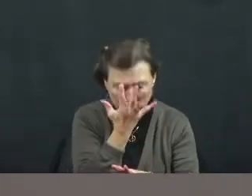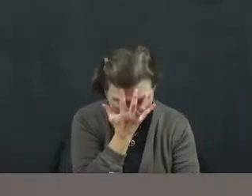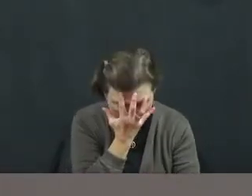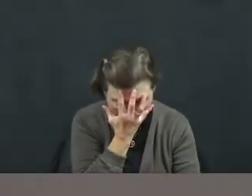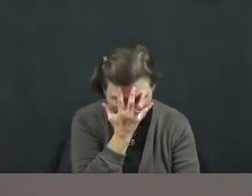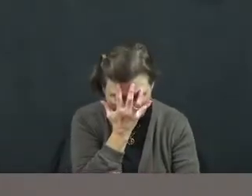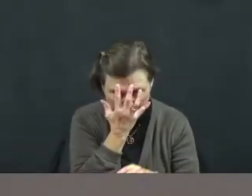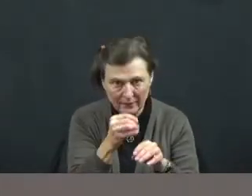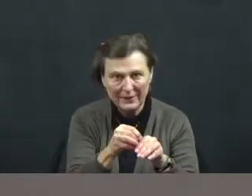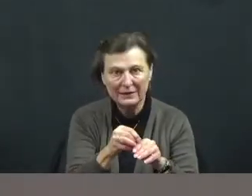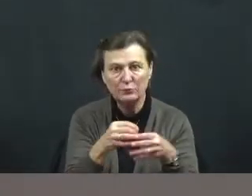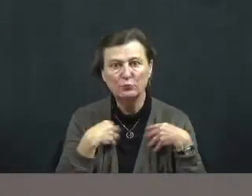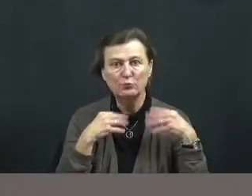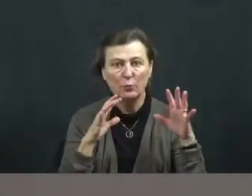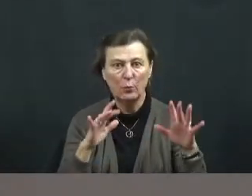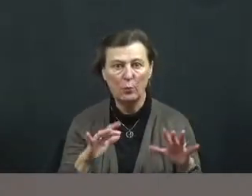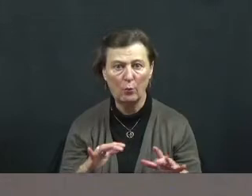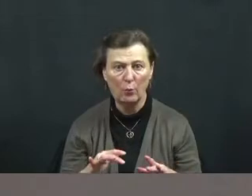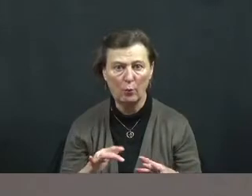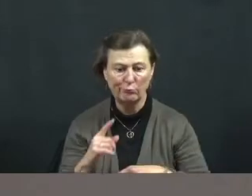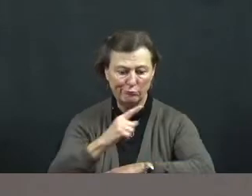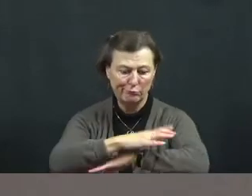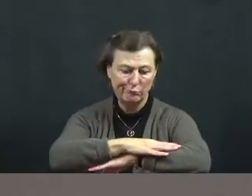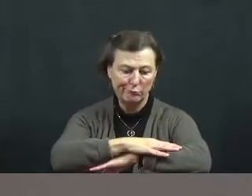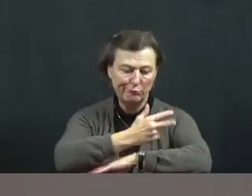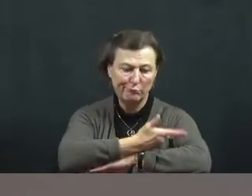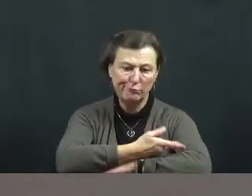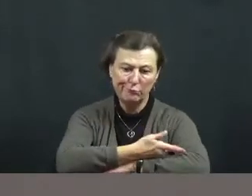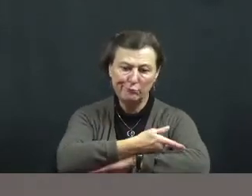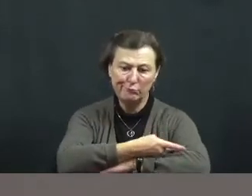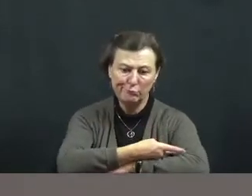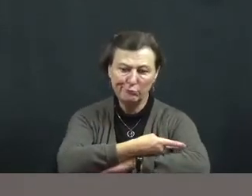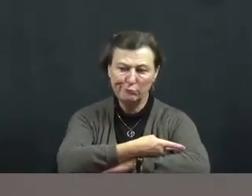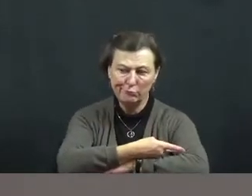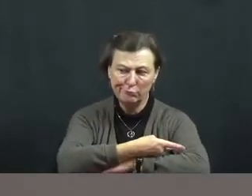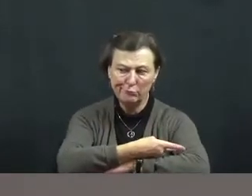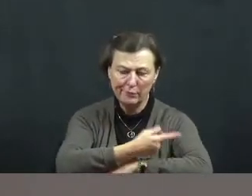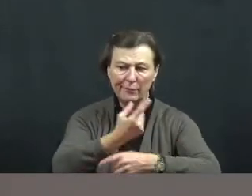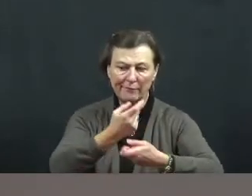in the snow. He lay there for a moment before picking himself up.